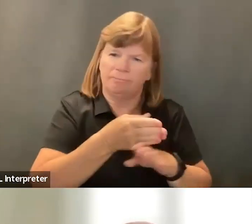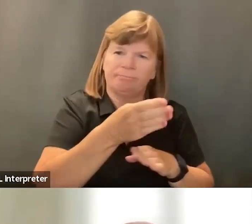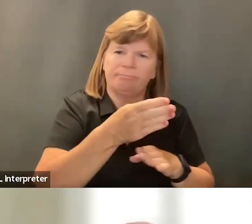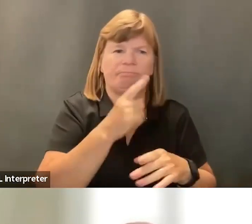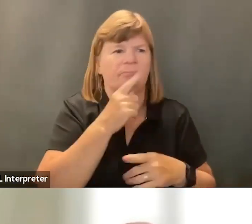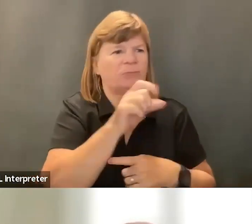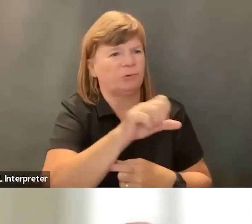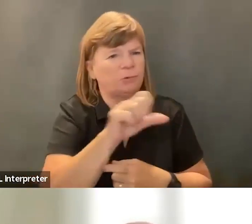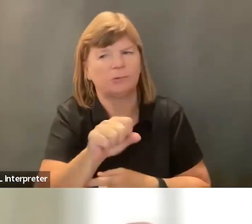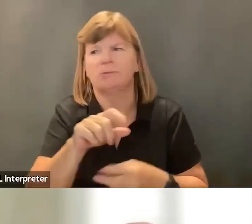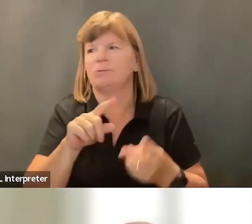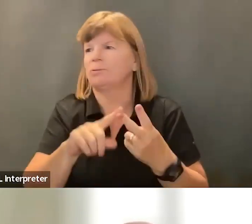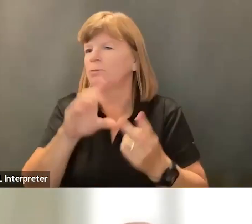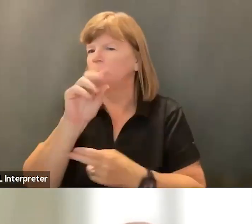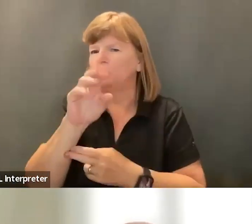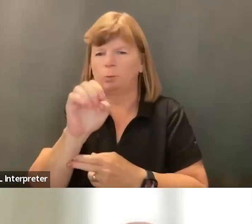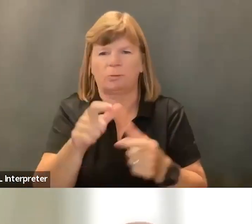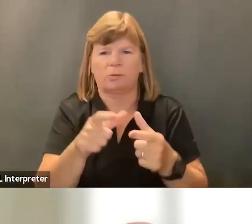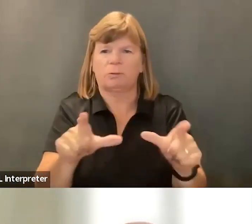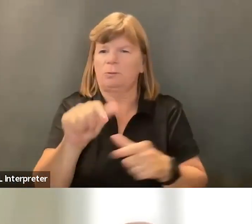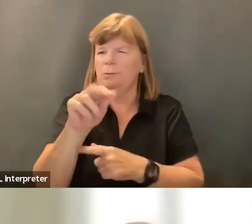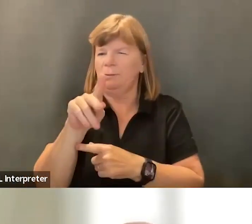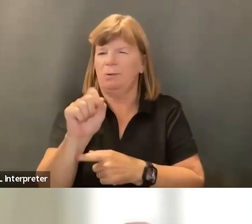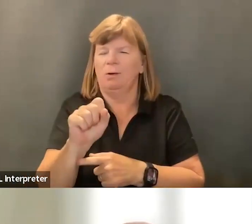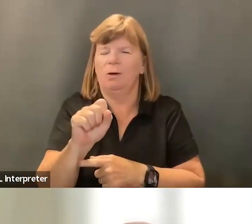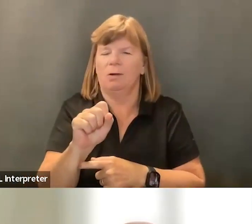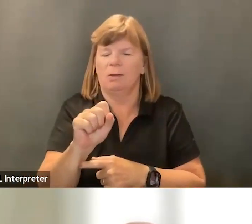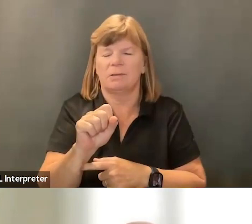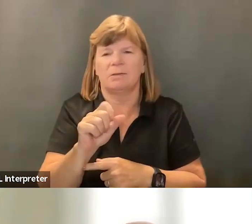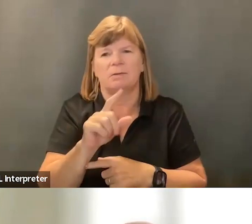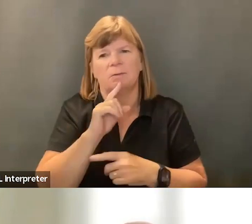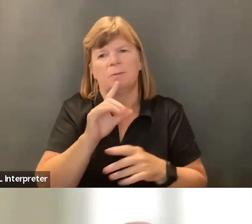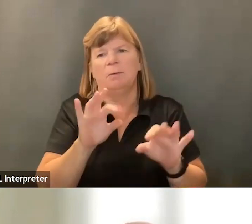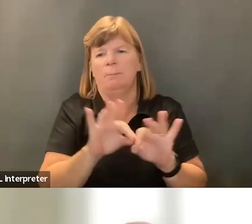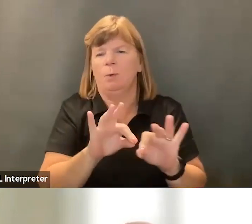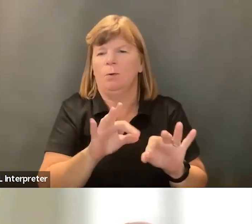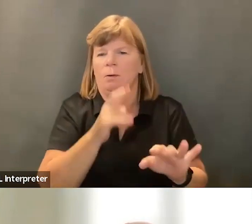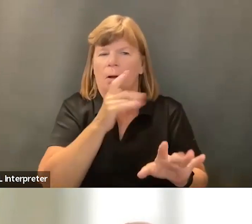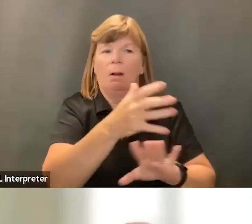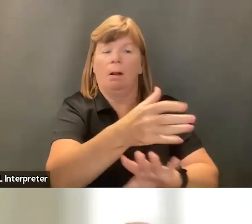or be it core language arts where the grade level texts are really being used so do you